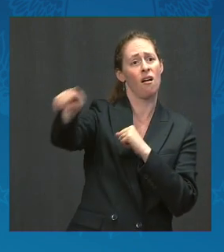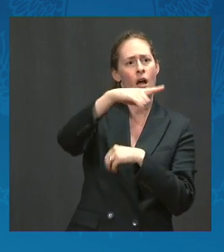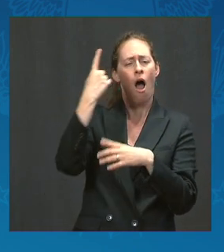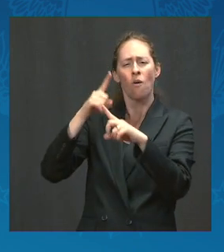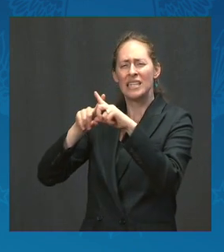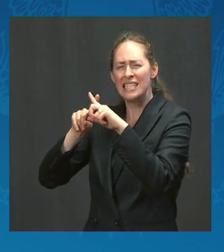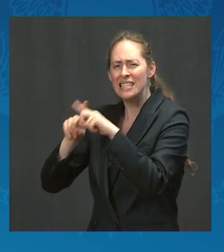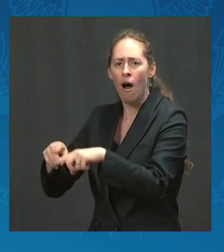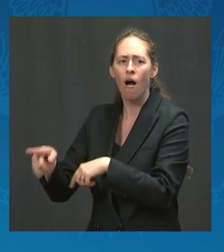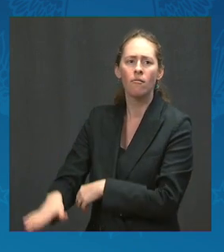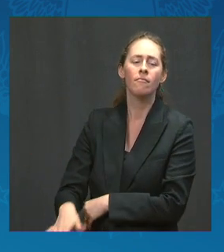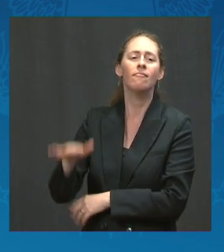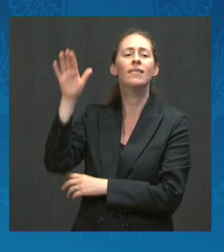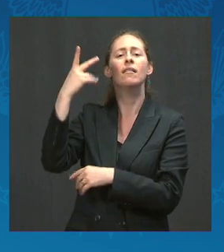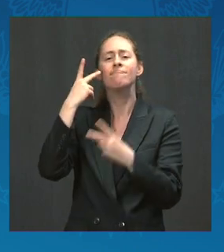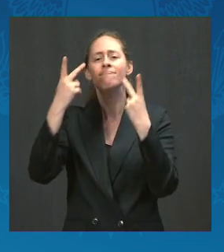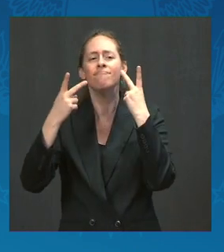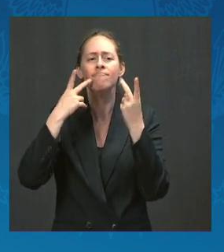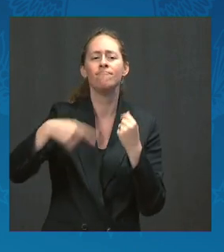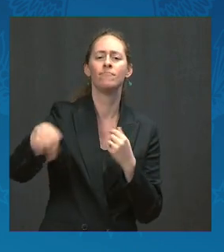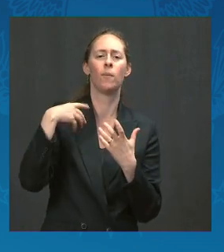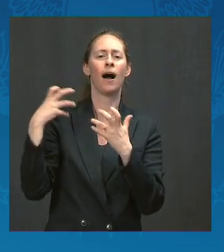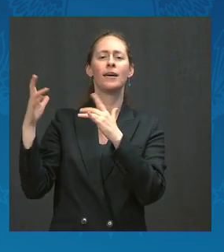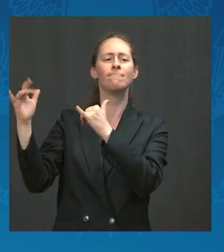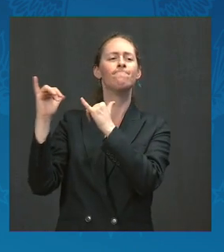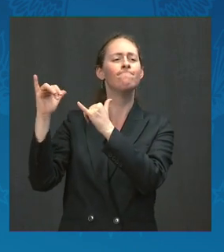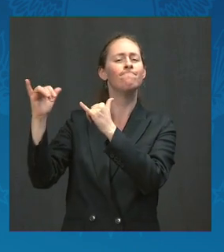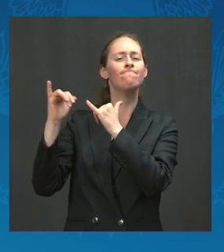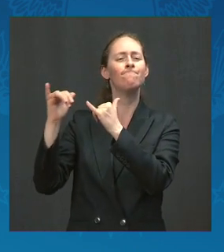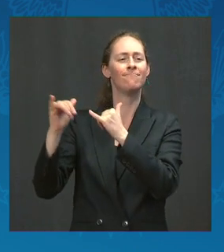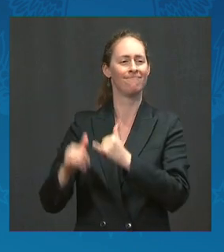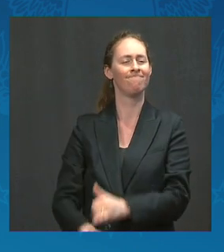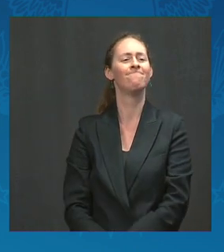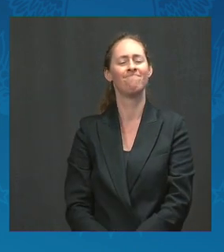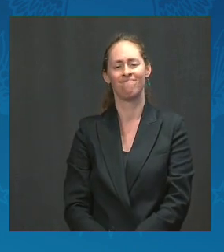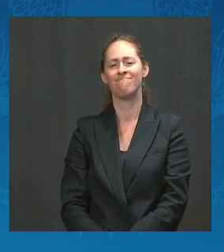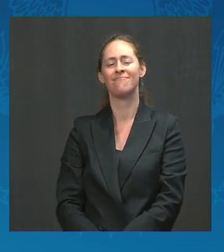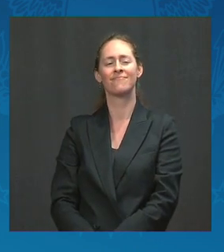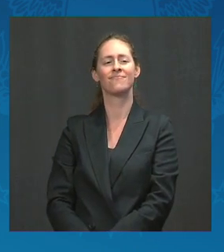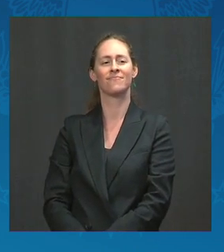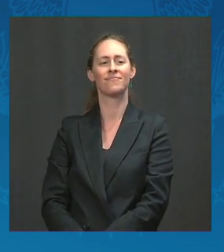And I wanted to help people. I wanted to do that. And that was one of the reasons,